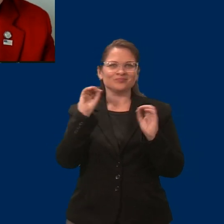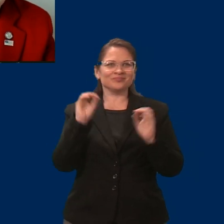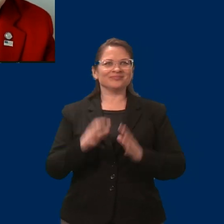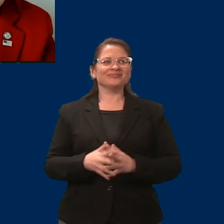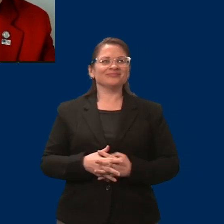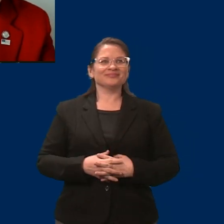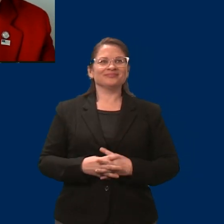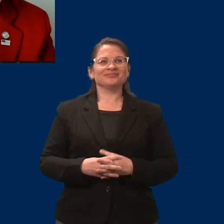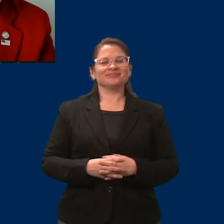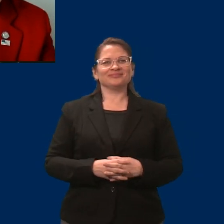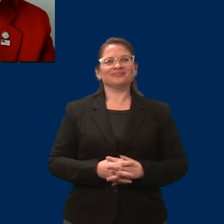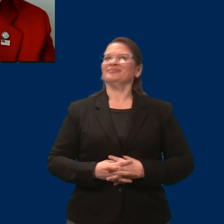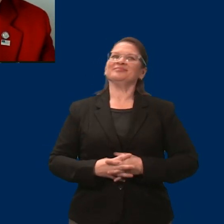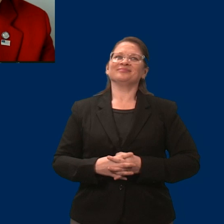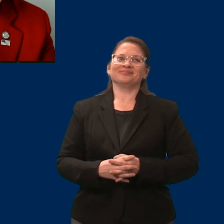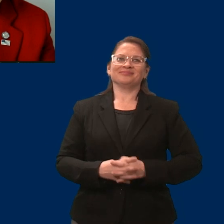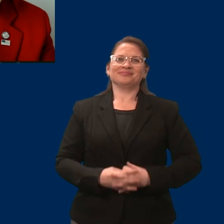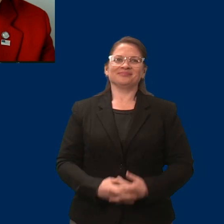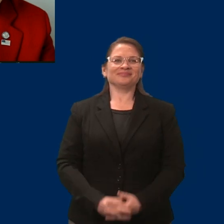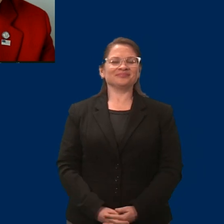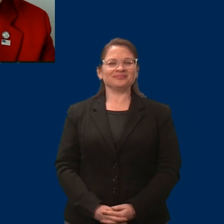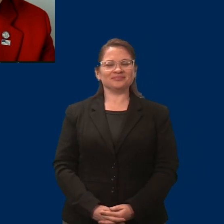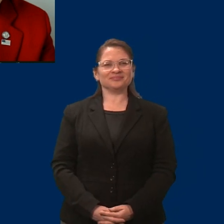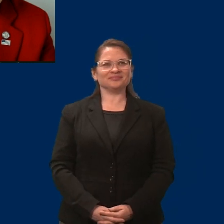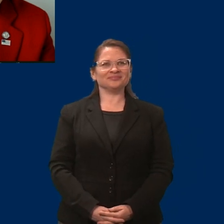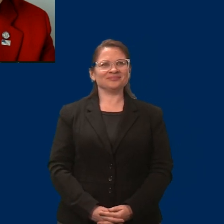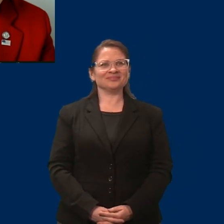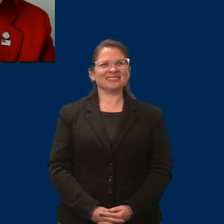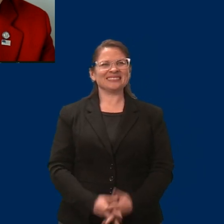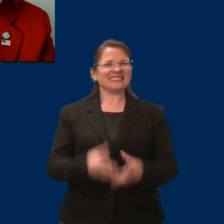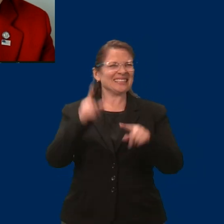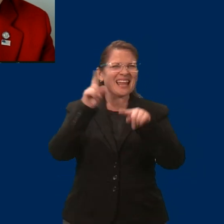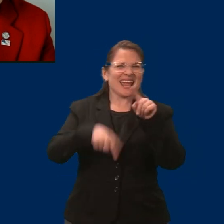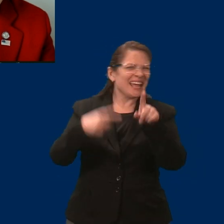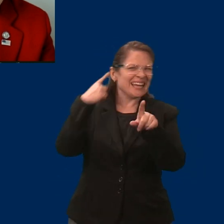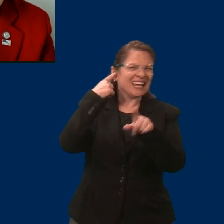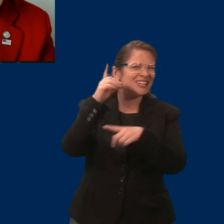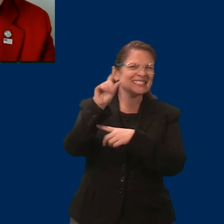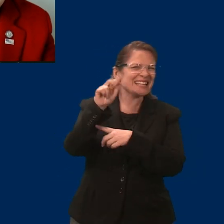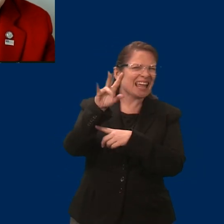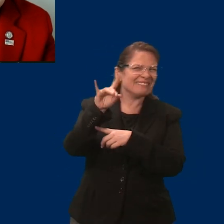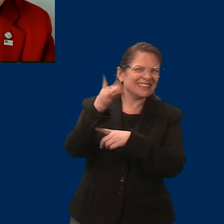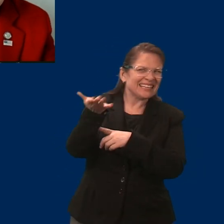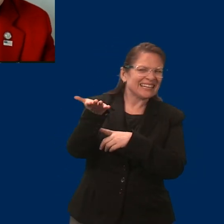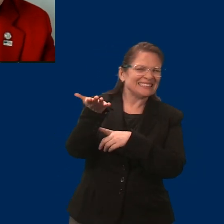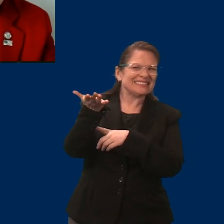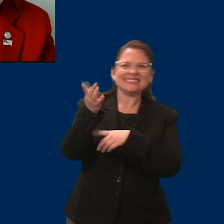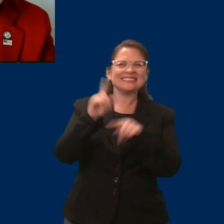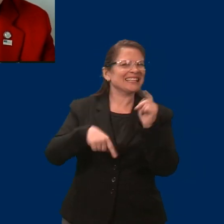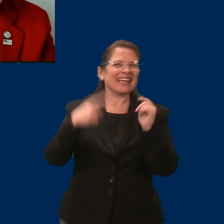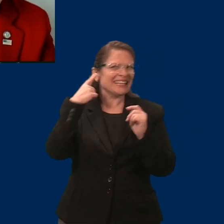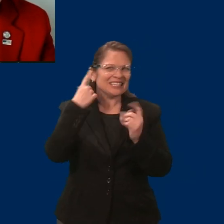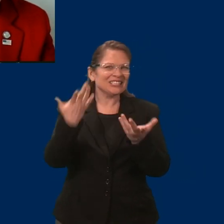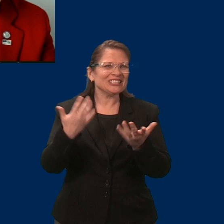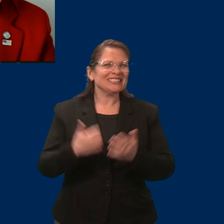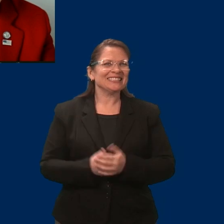You know what, we still can't hear you, David. In the meantime, I'll try to carry on.